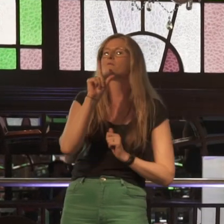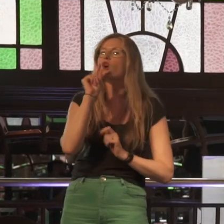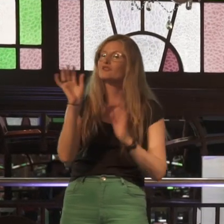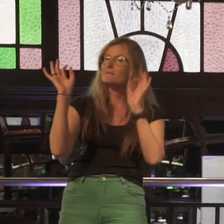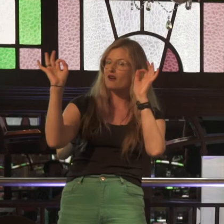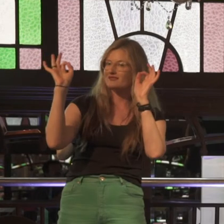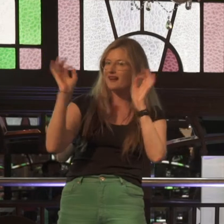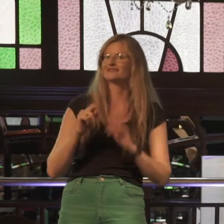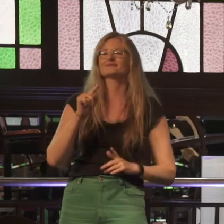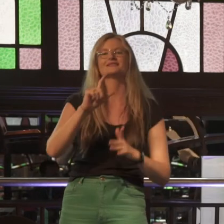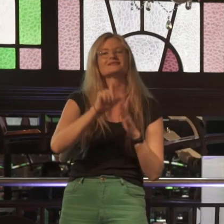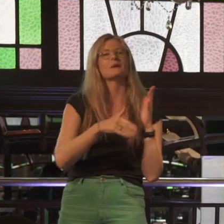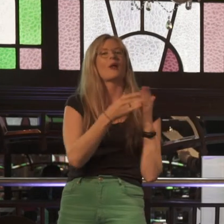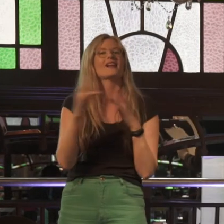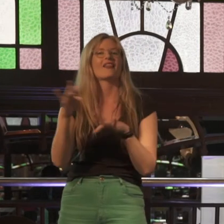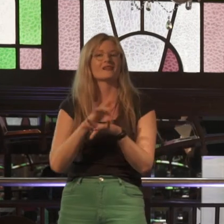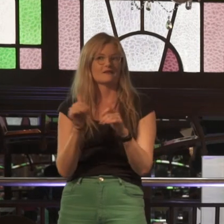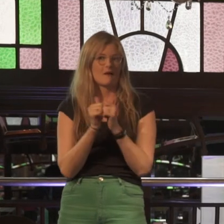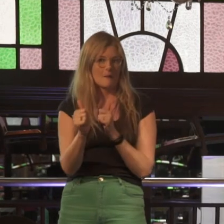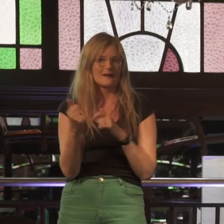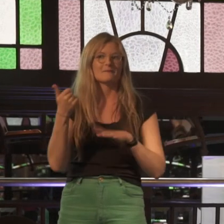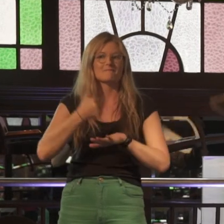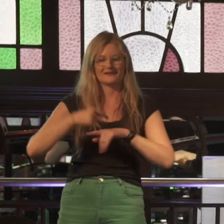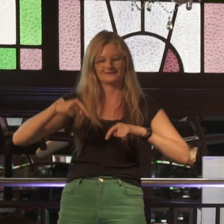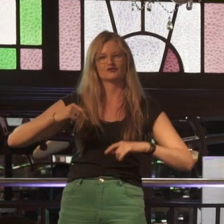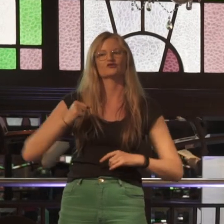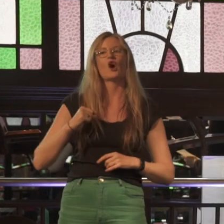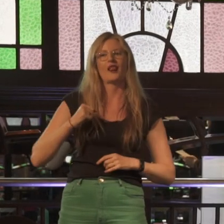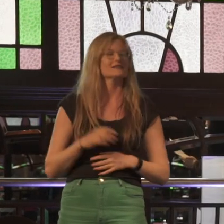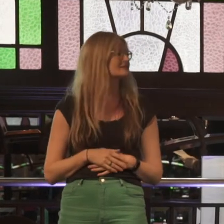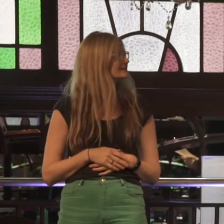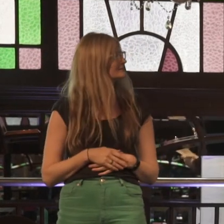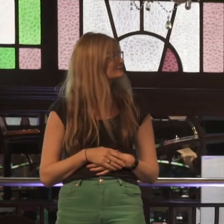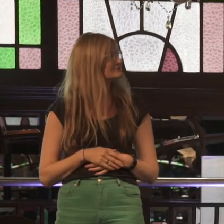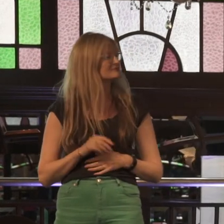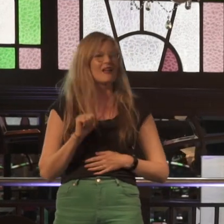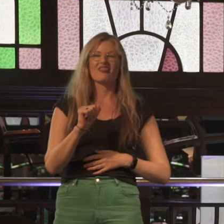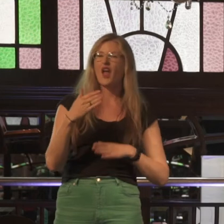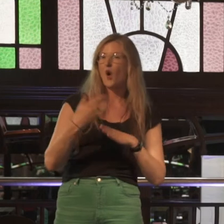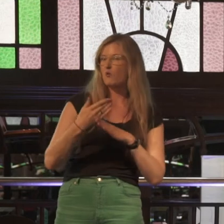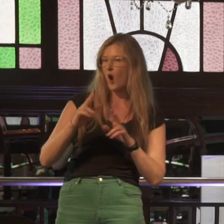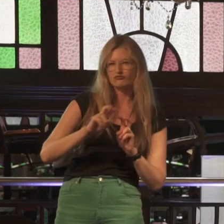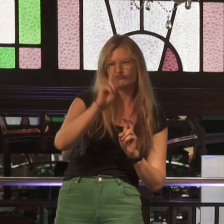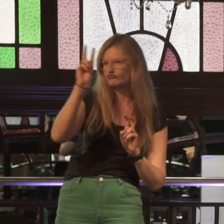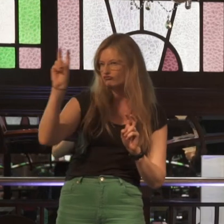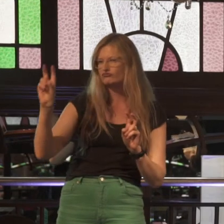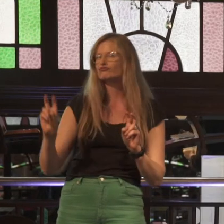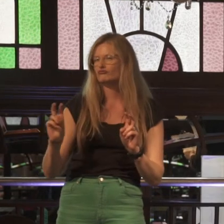which are a disabled-led theatre company in Scotland. But they also take their scope further afield,